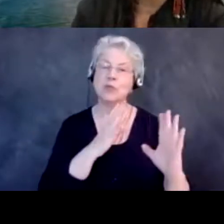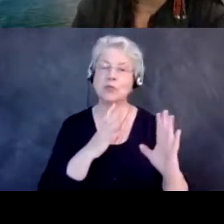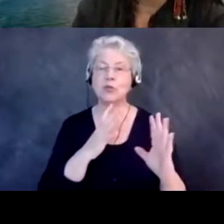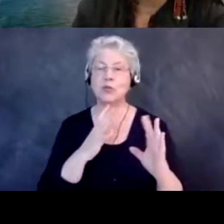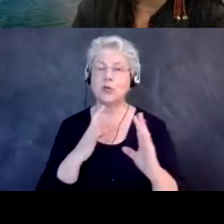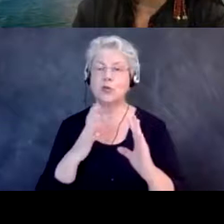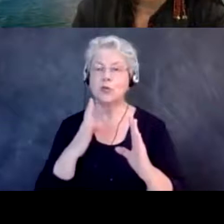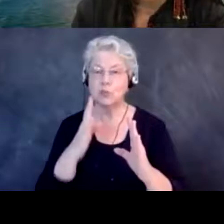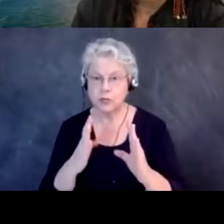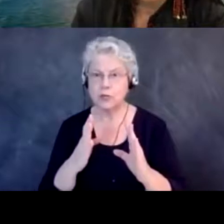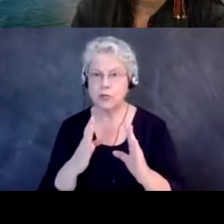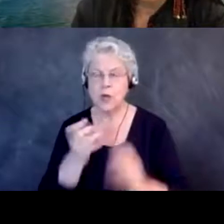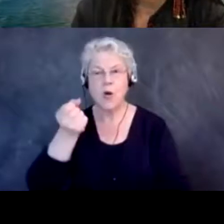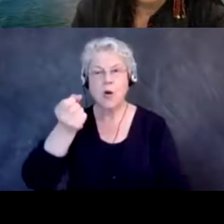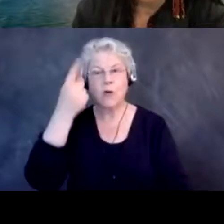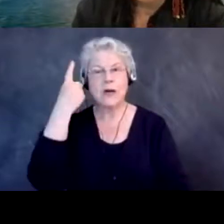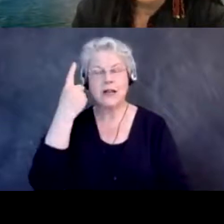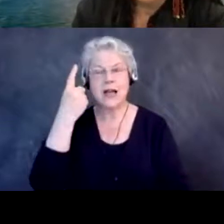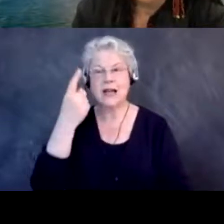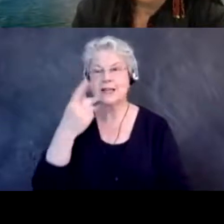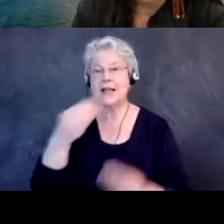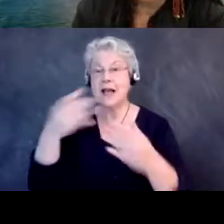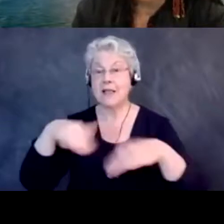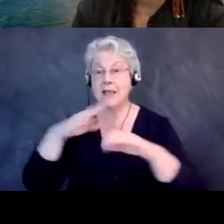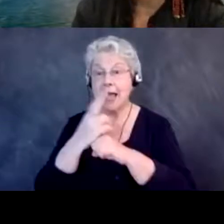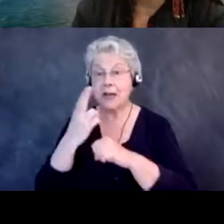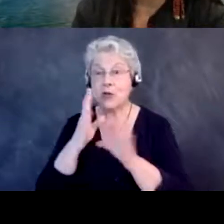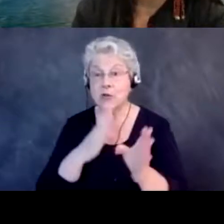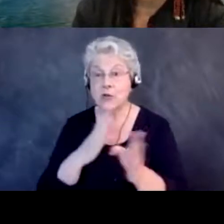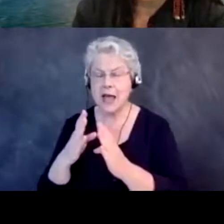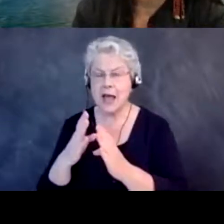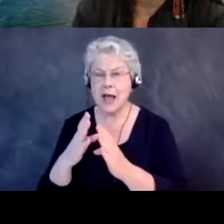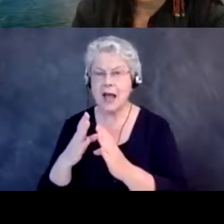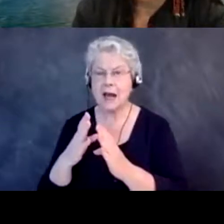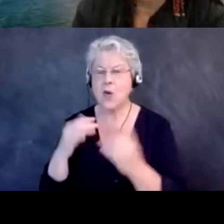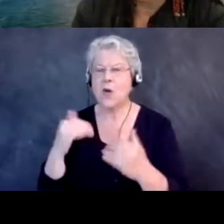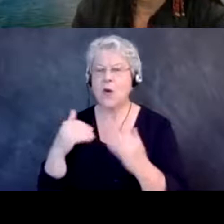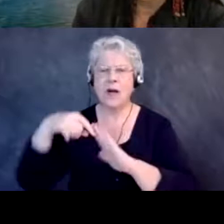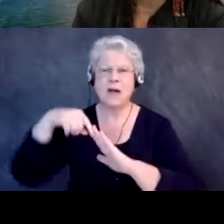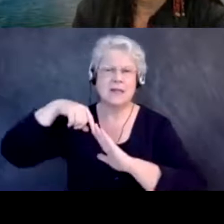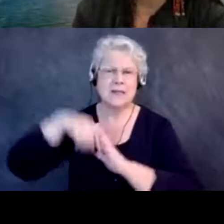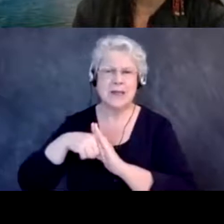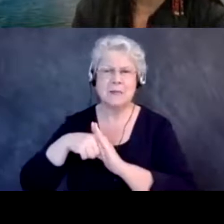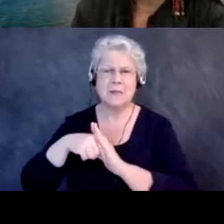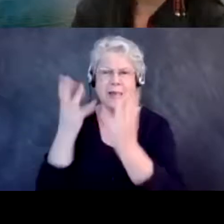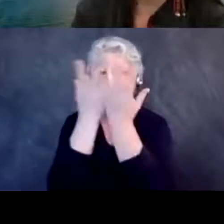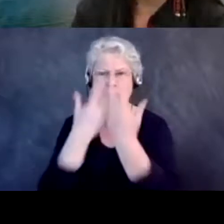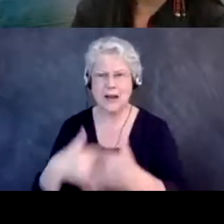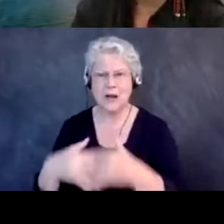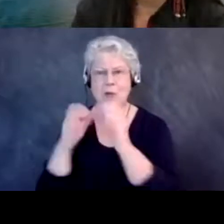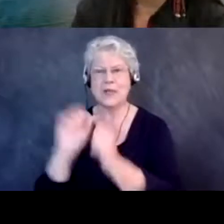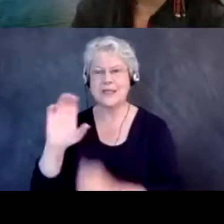realized that our land use planning is so deeply interconnected to our CCP, that we needed to put